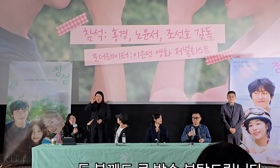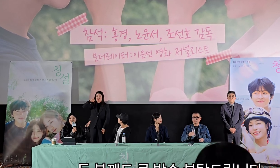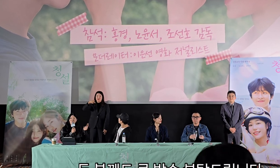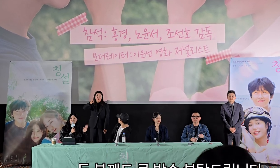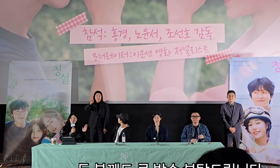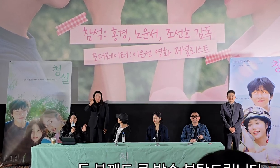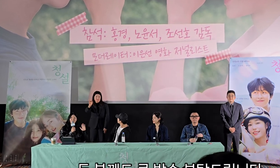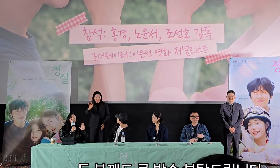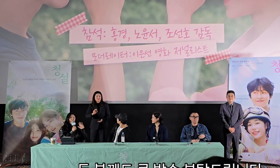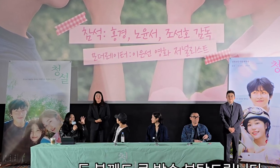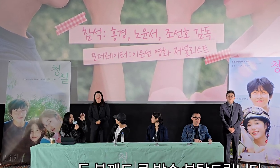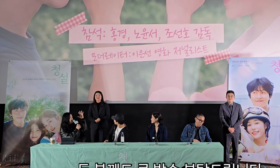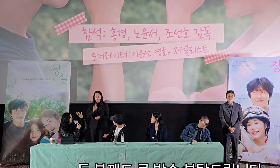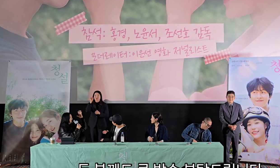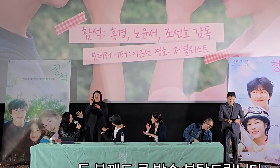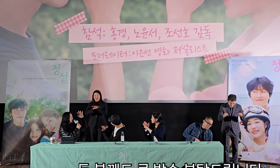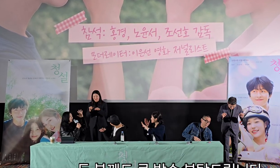We ask for a big round of applause for both of them.